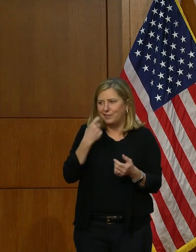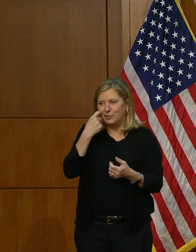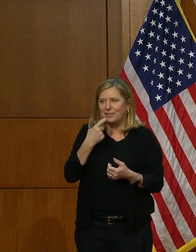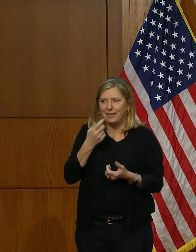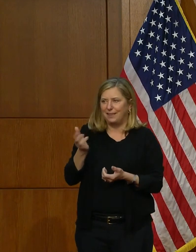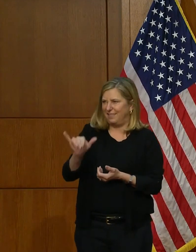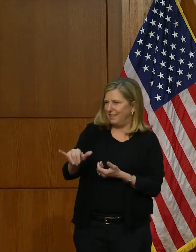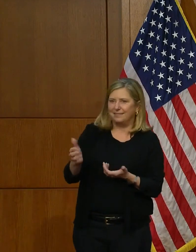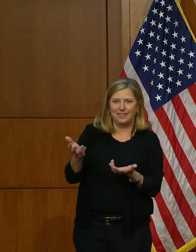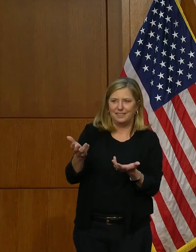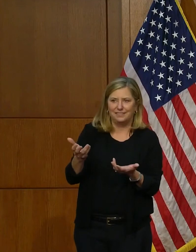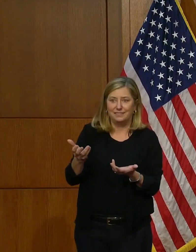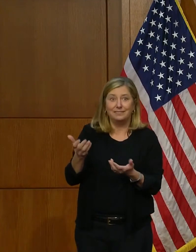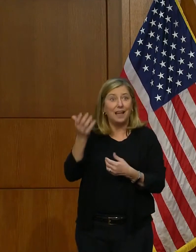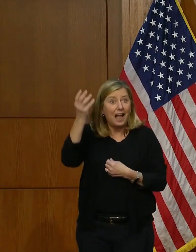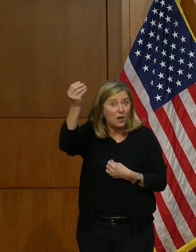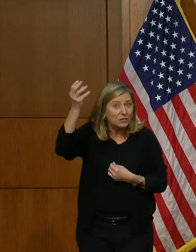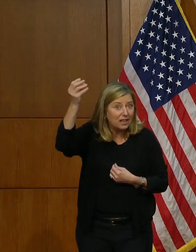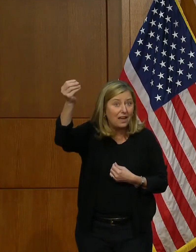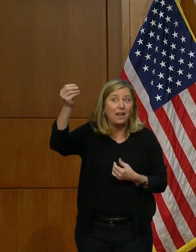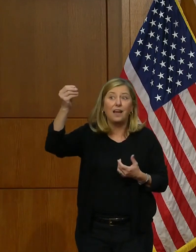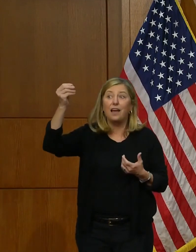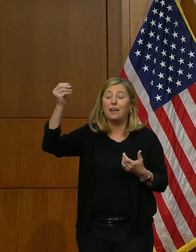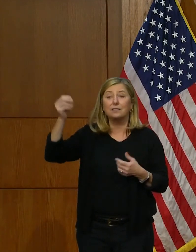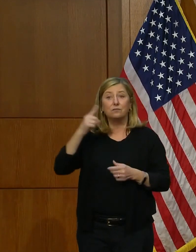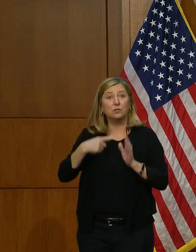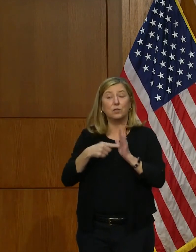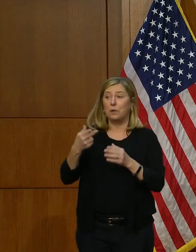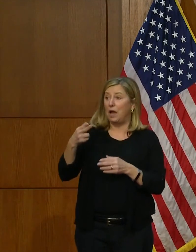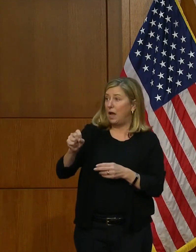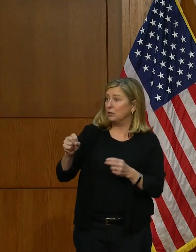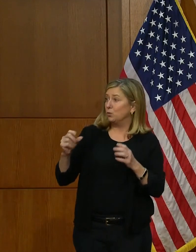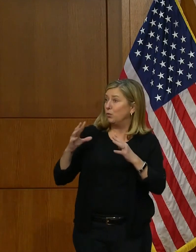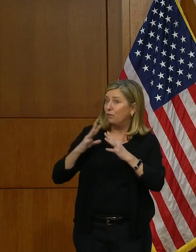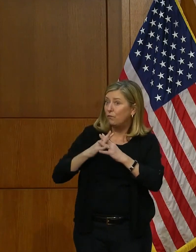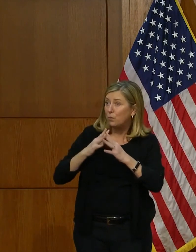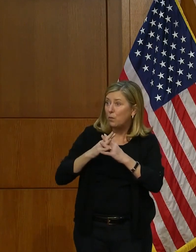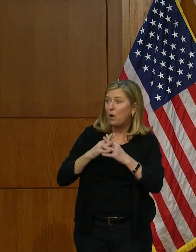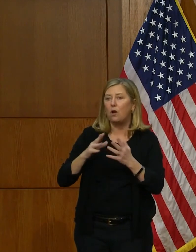AGAIN. I WON'T REITERATE WHAT I